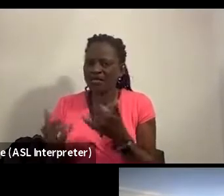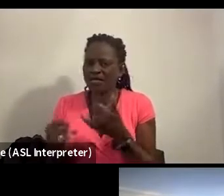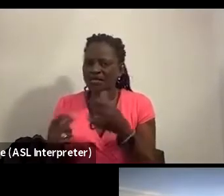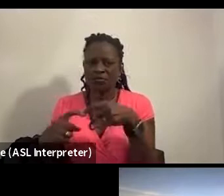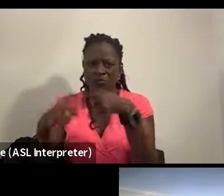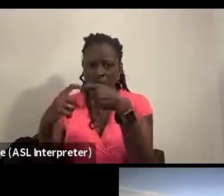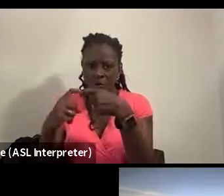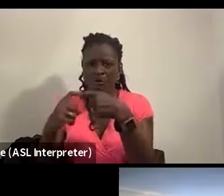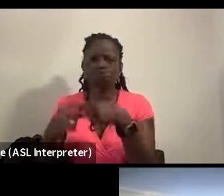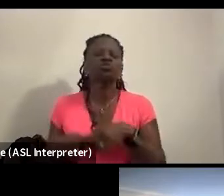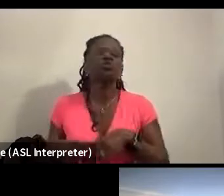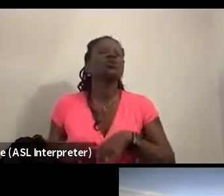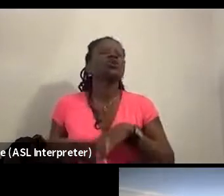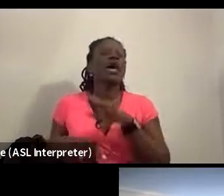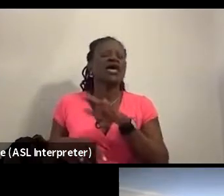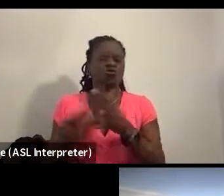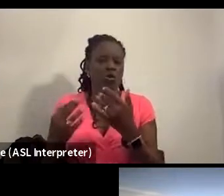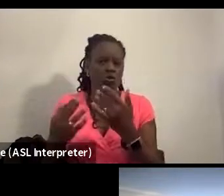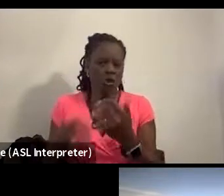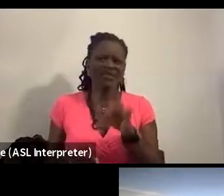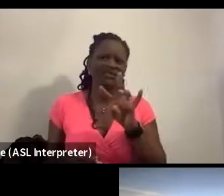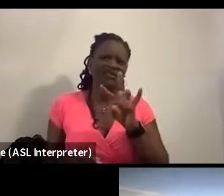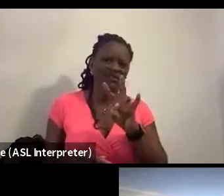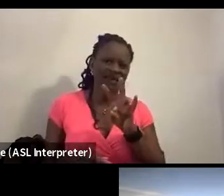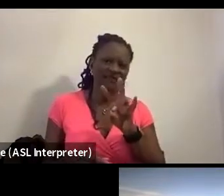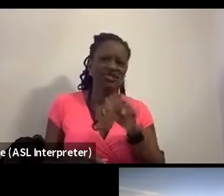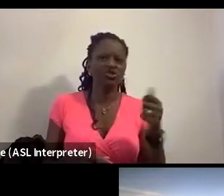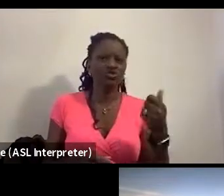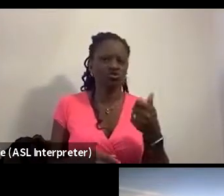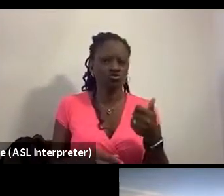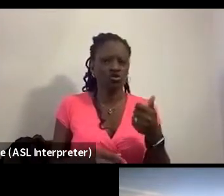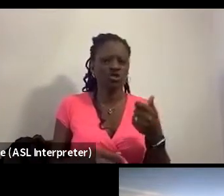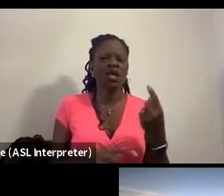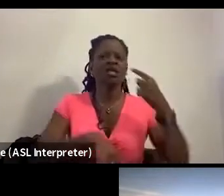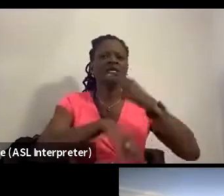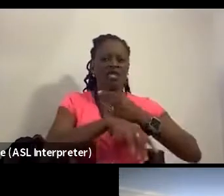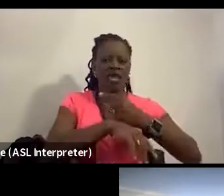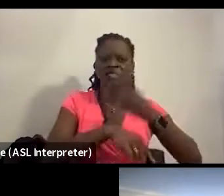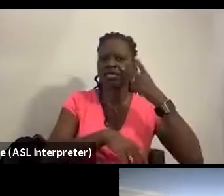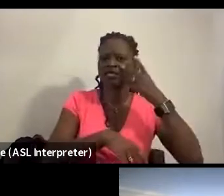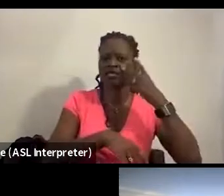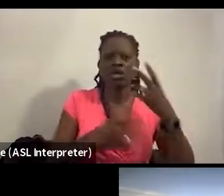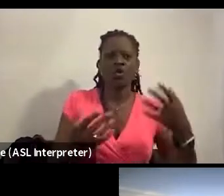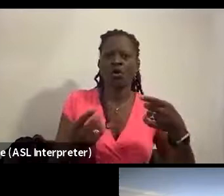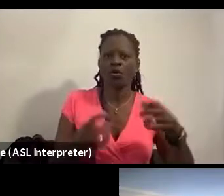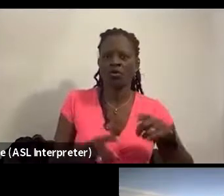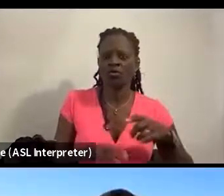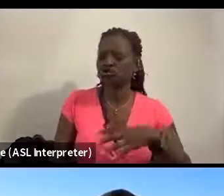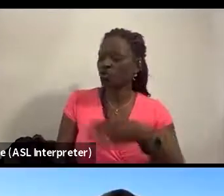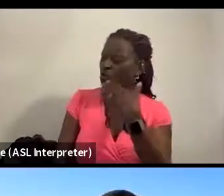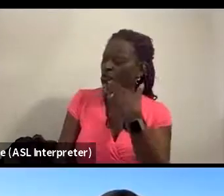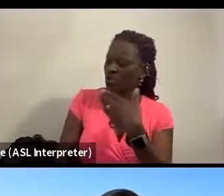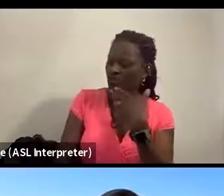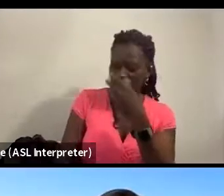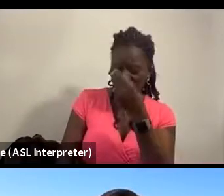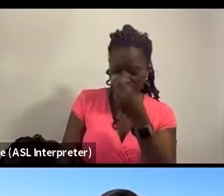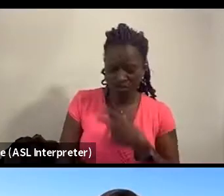So we won't have any any answers on this for the next week and a half flight. Appreciate that. Thank you so much for that information, Dr.